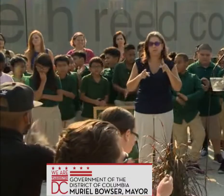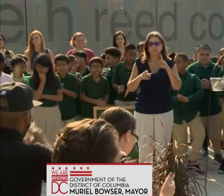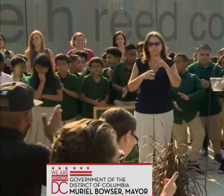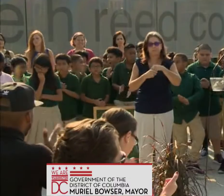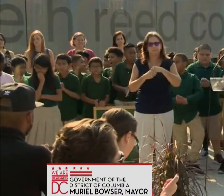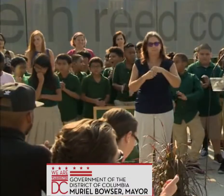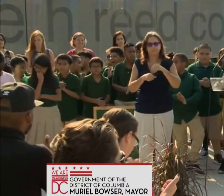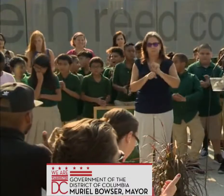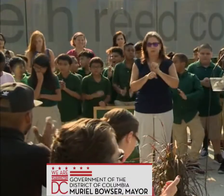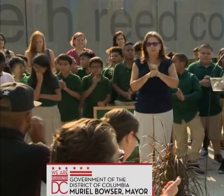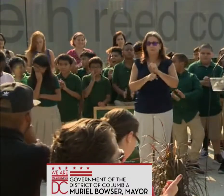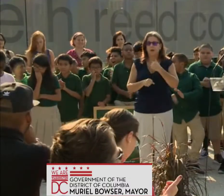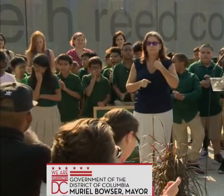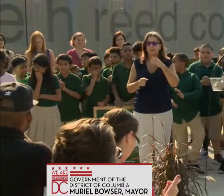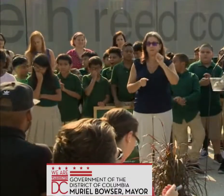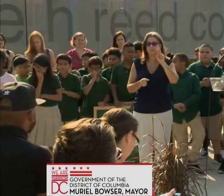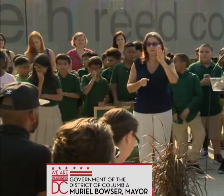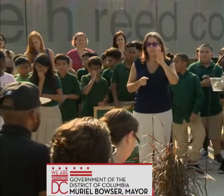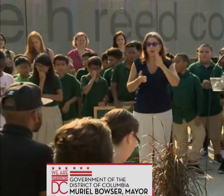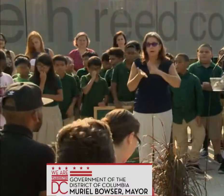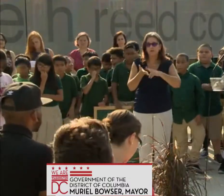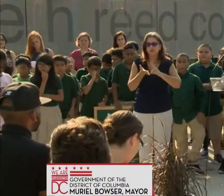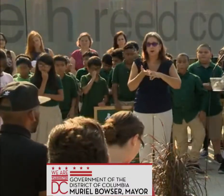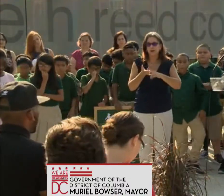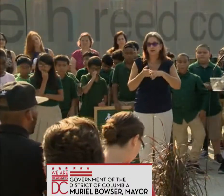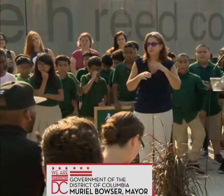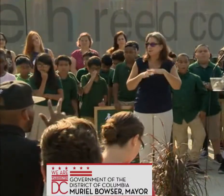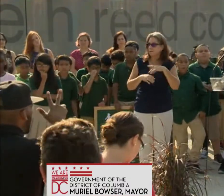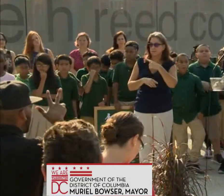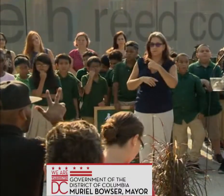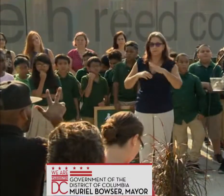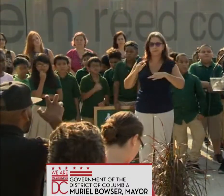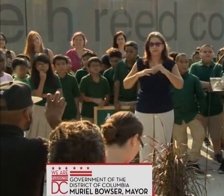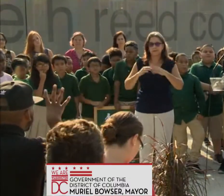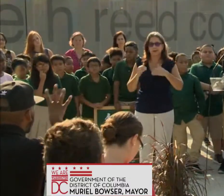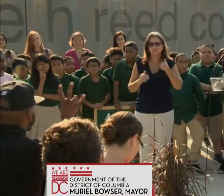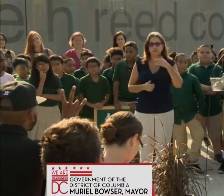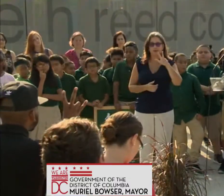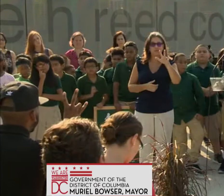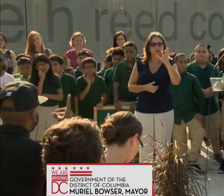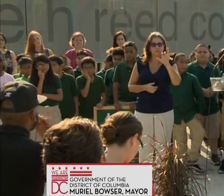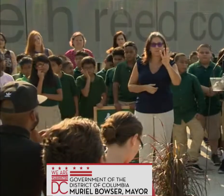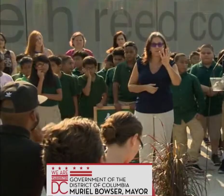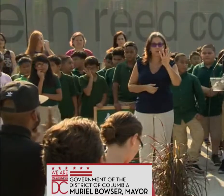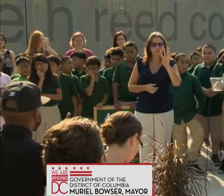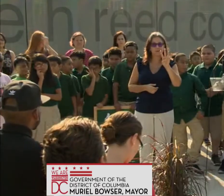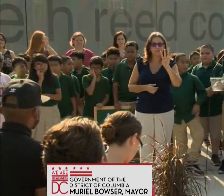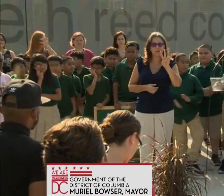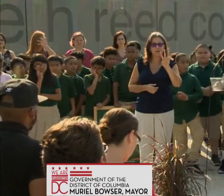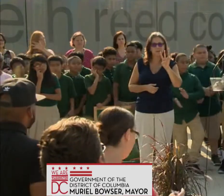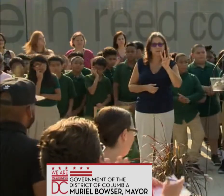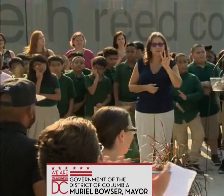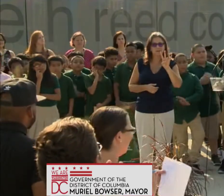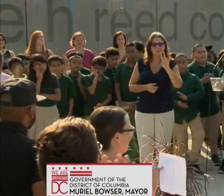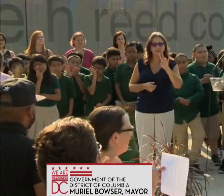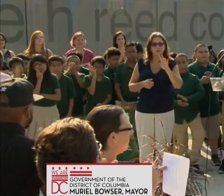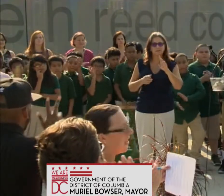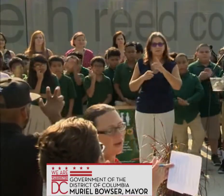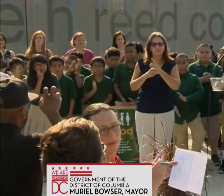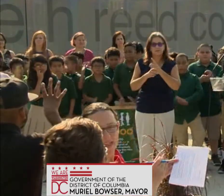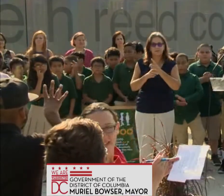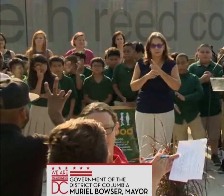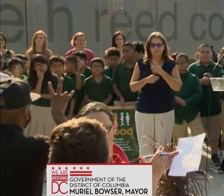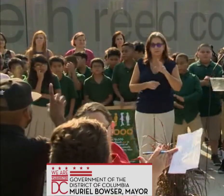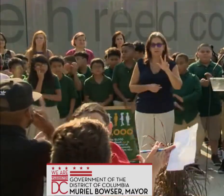and we had 347 district residents work on this project a phenomenal feat yes